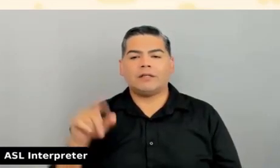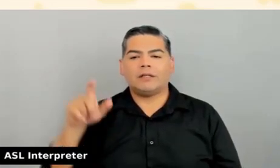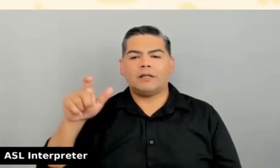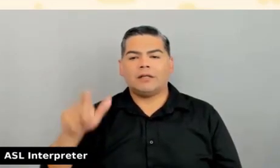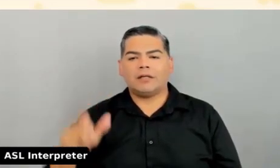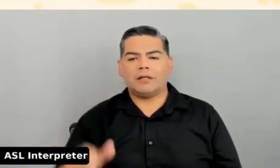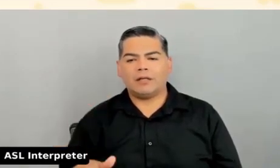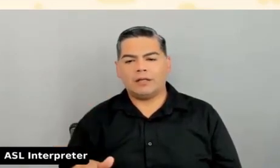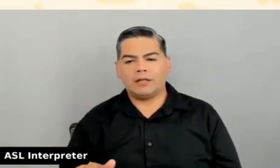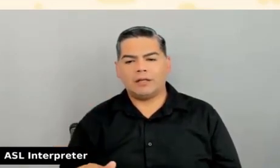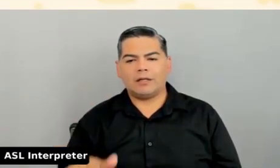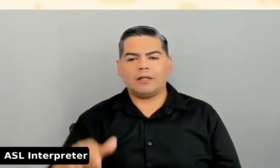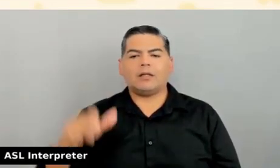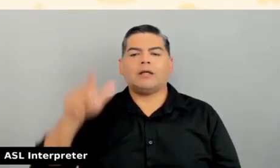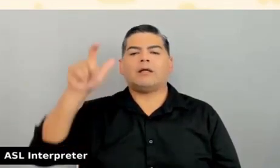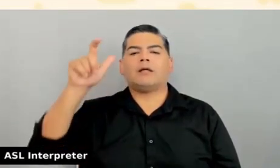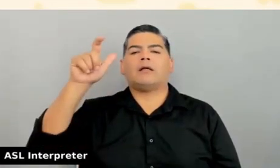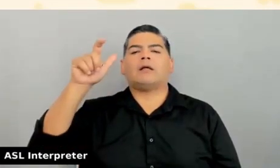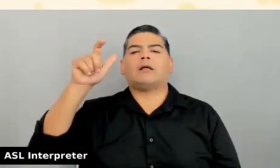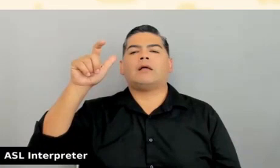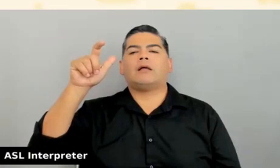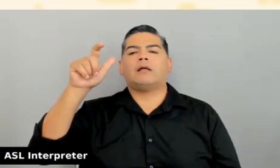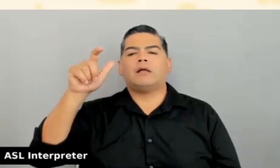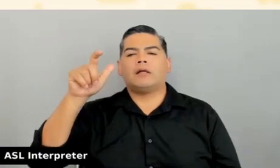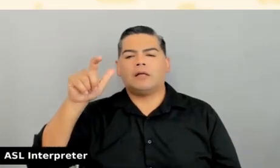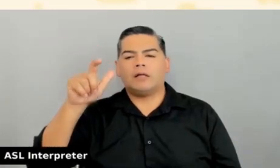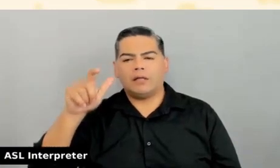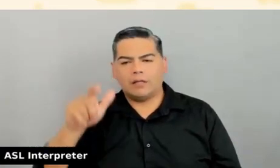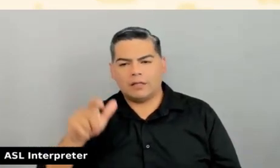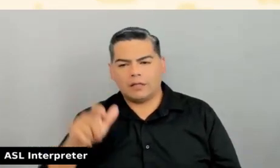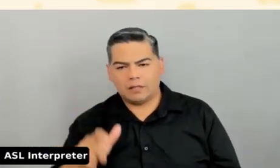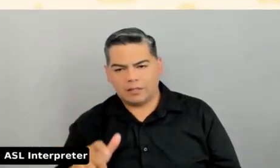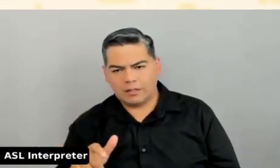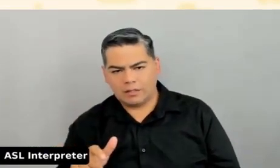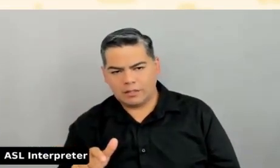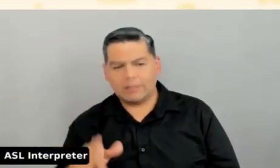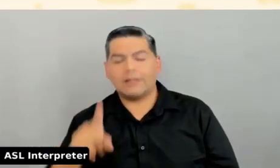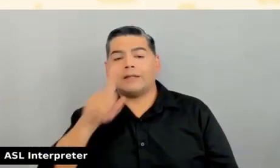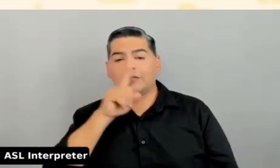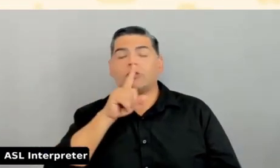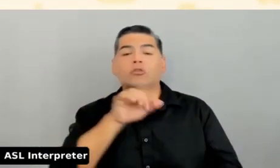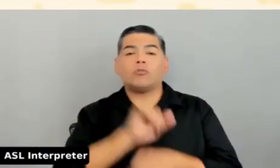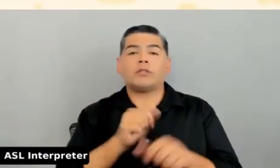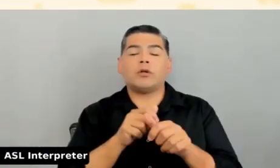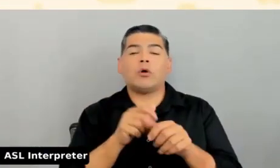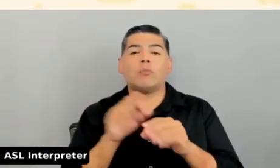and I scroll down and it's actually moving at a slightly different rate.